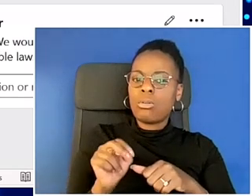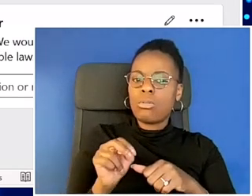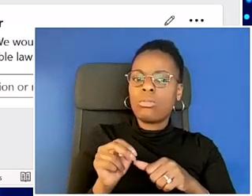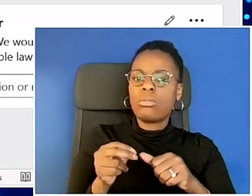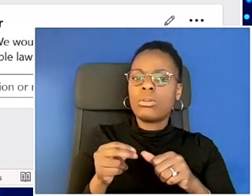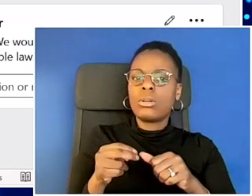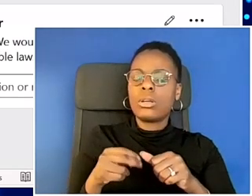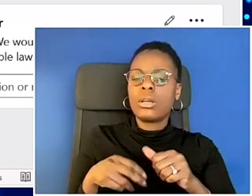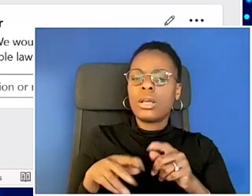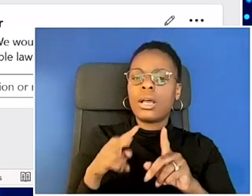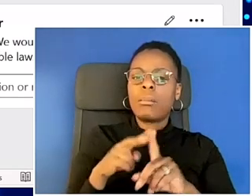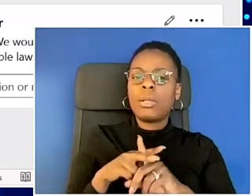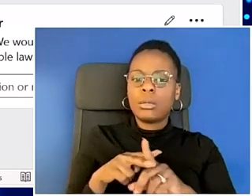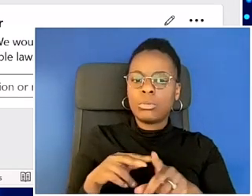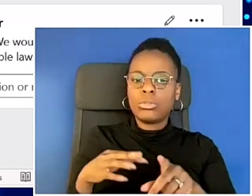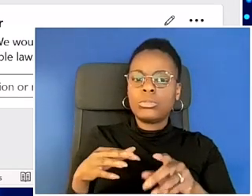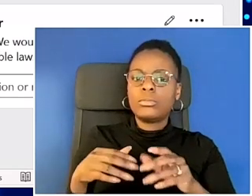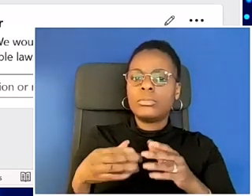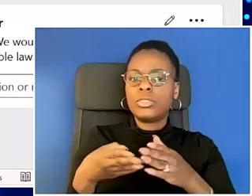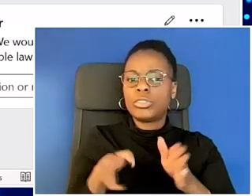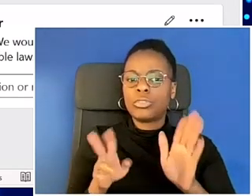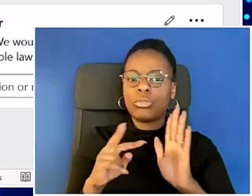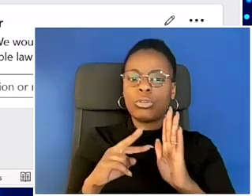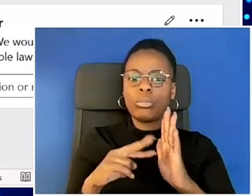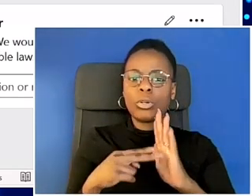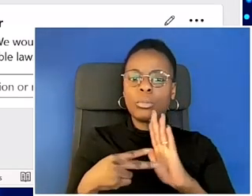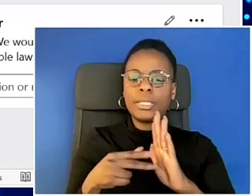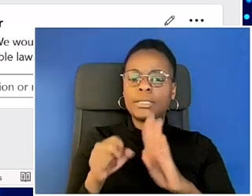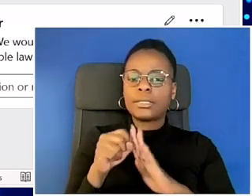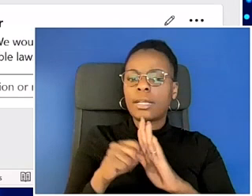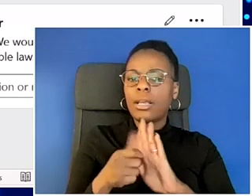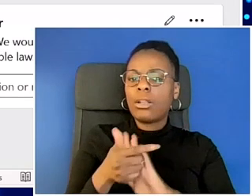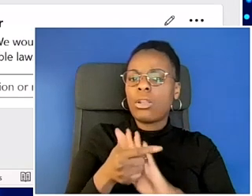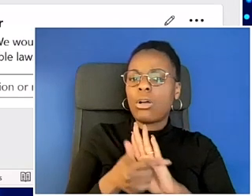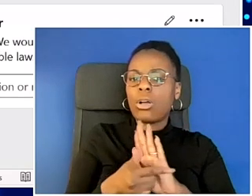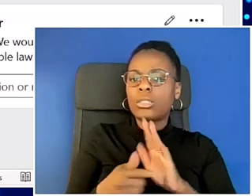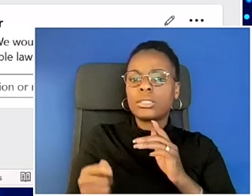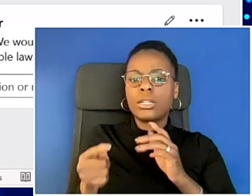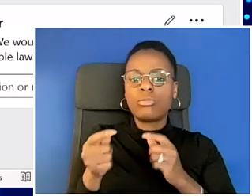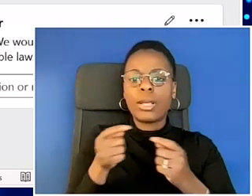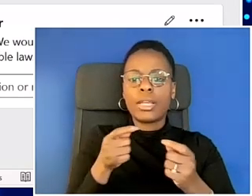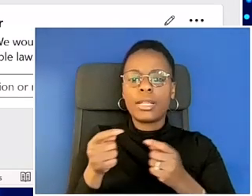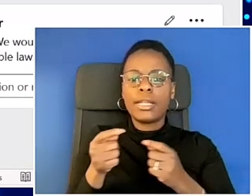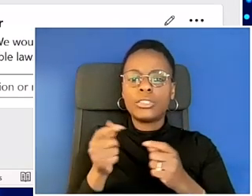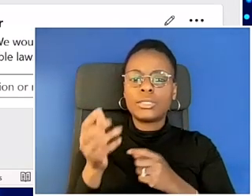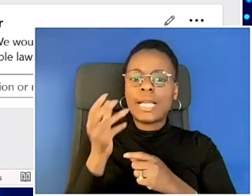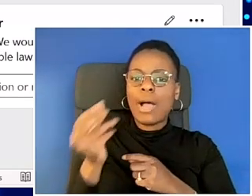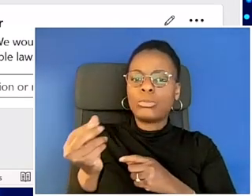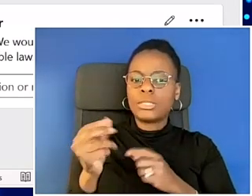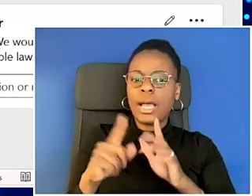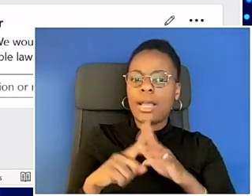outside of the initial approval for state authorization. The problem with the initial approval, that last part of the